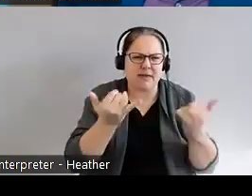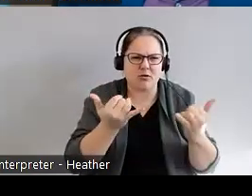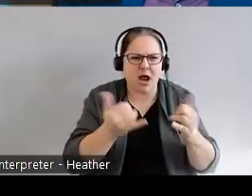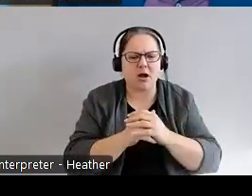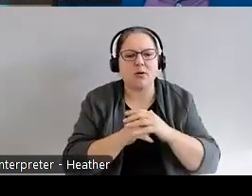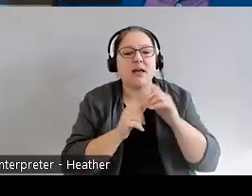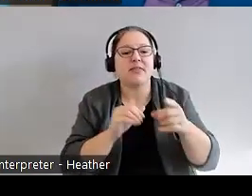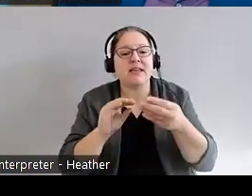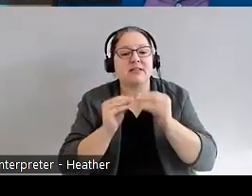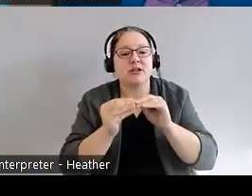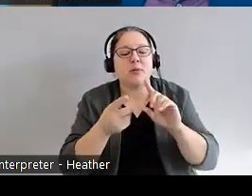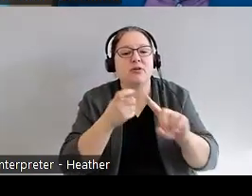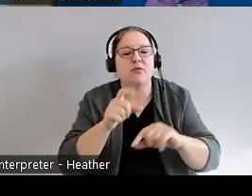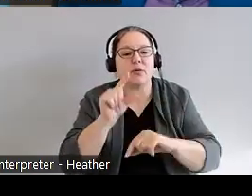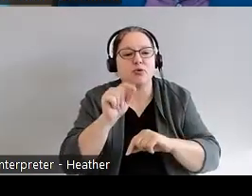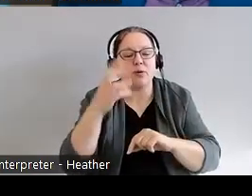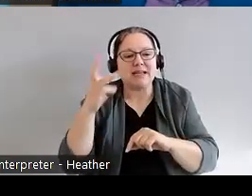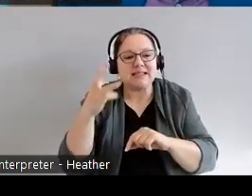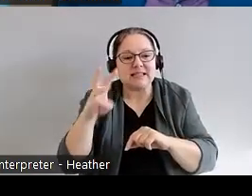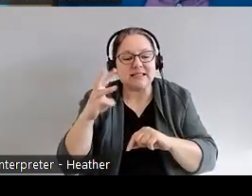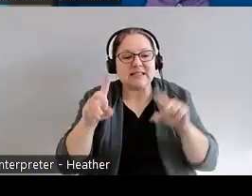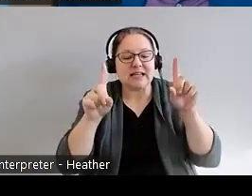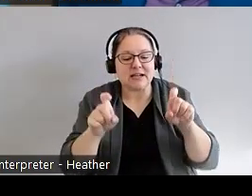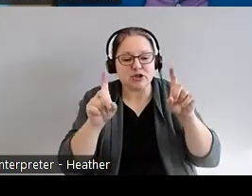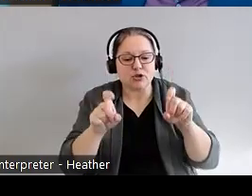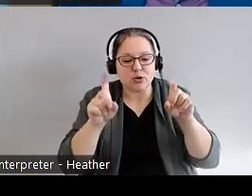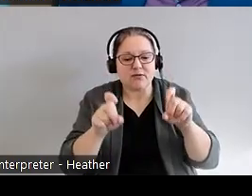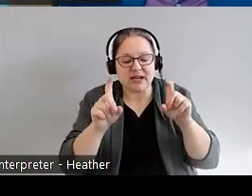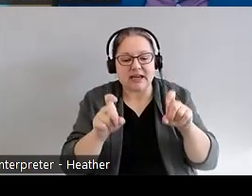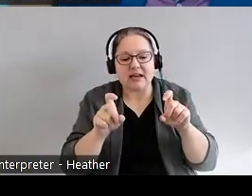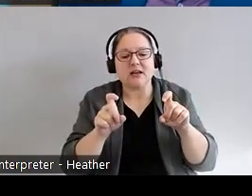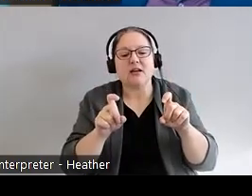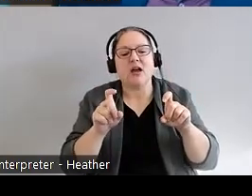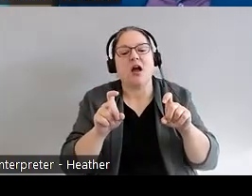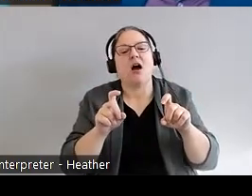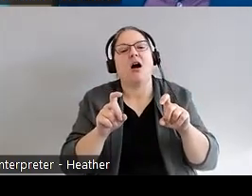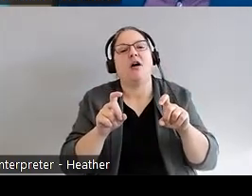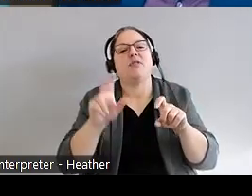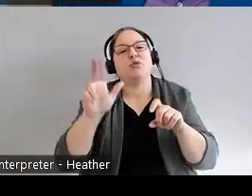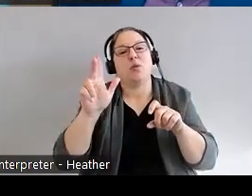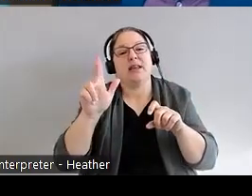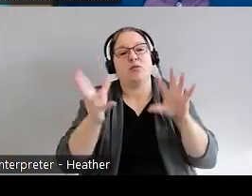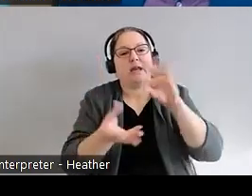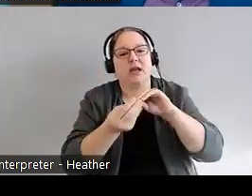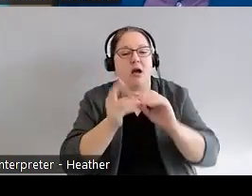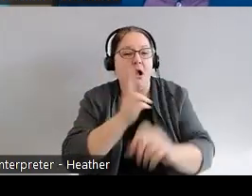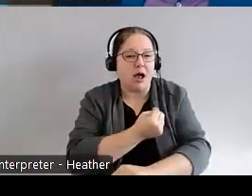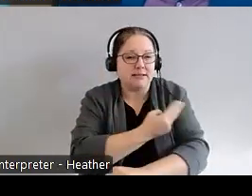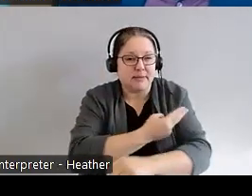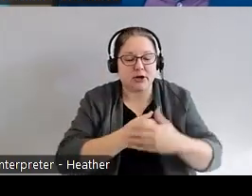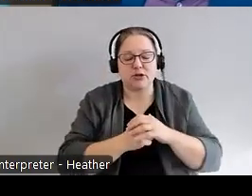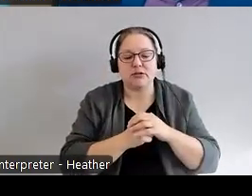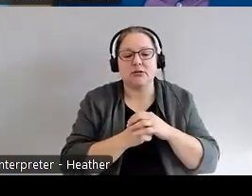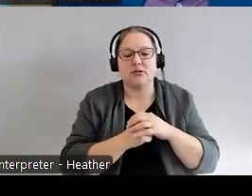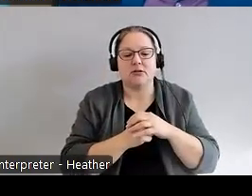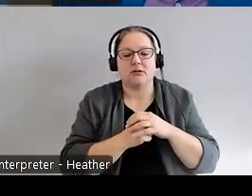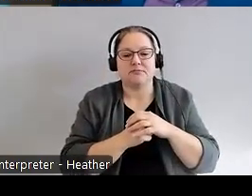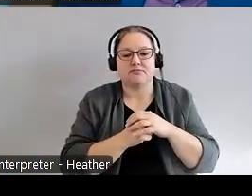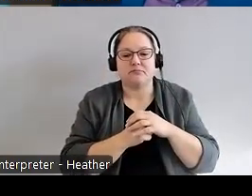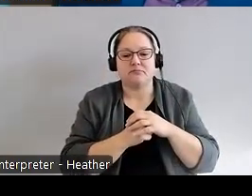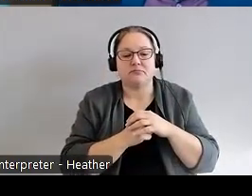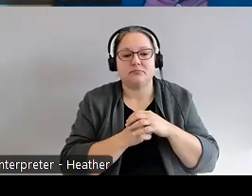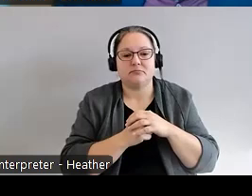from 2016 uh from a survey of uh 123 hospitals. um you know cost of uh uh inflation adjusted